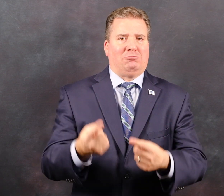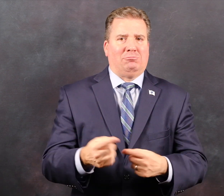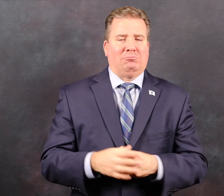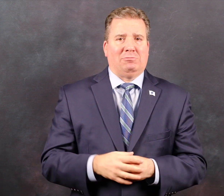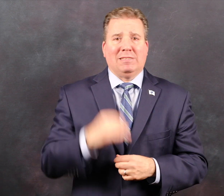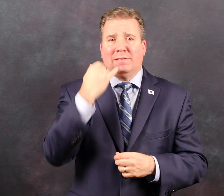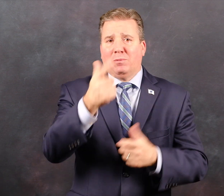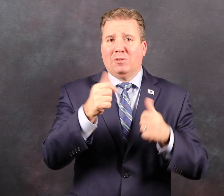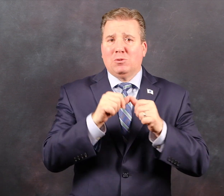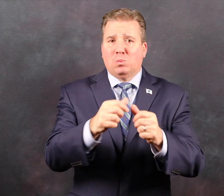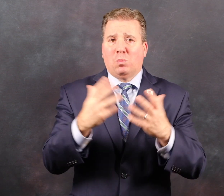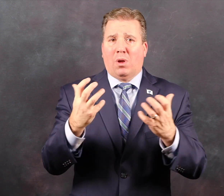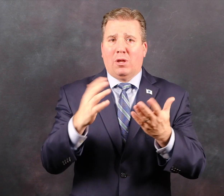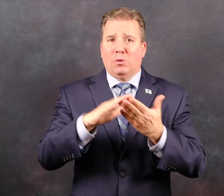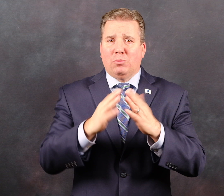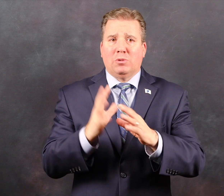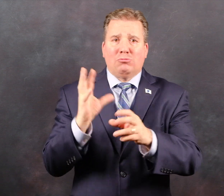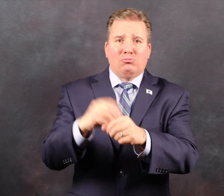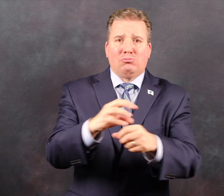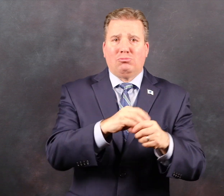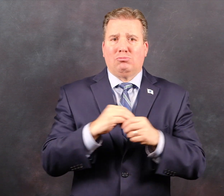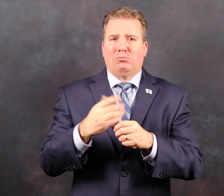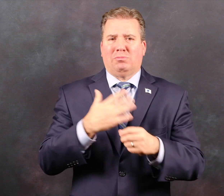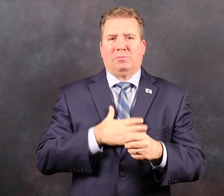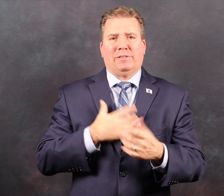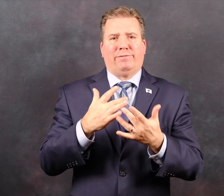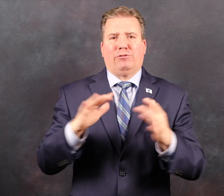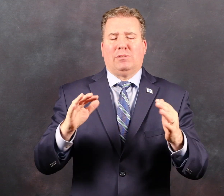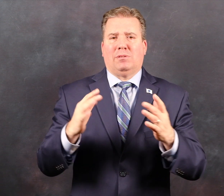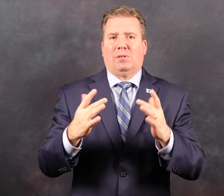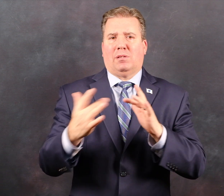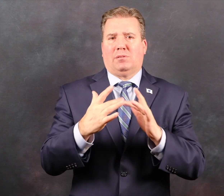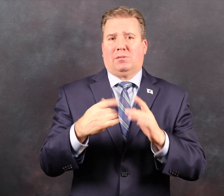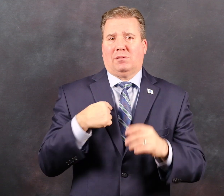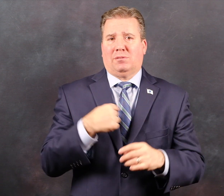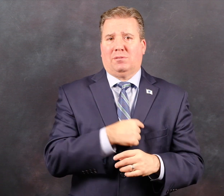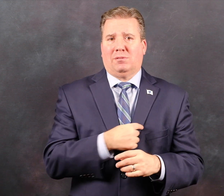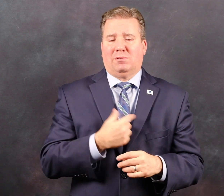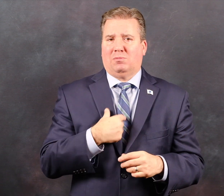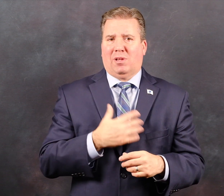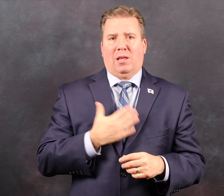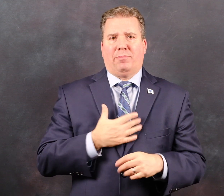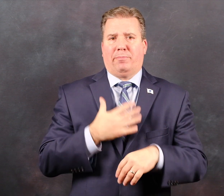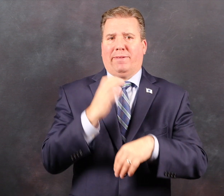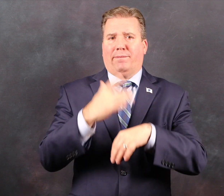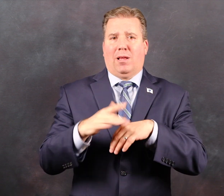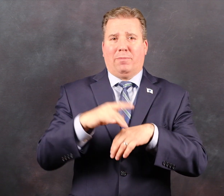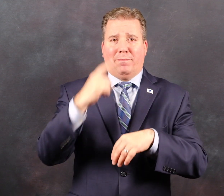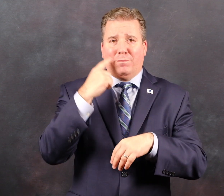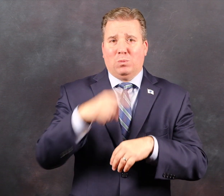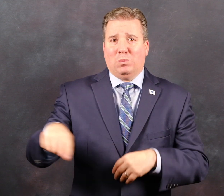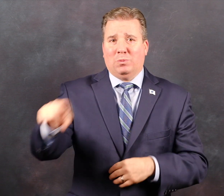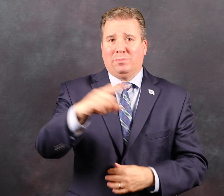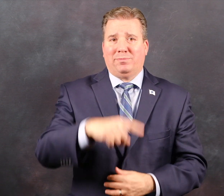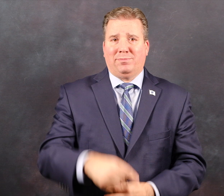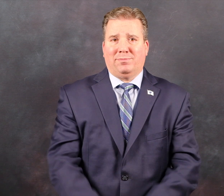For any future community engagements, please feel free to contact us so that we can be available to you.